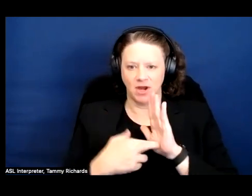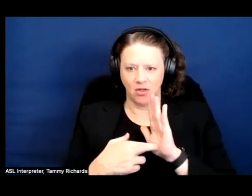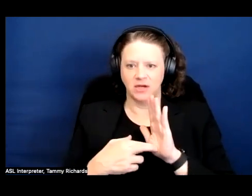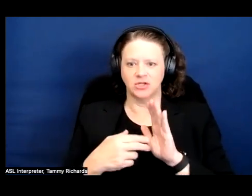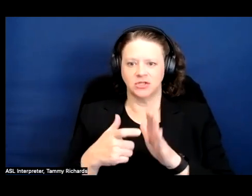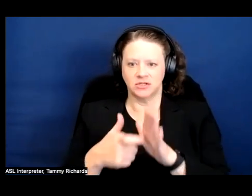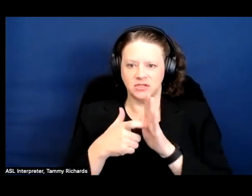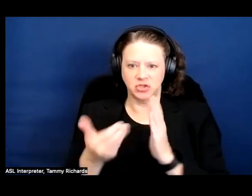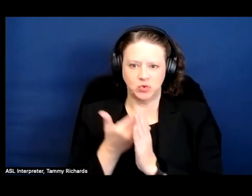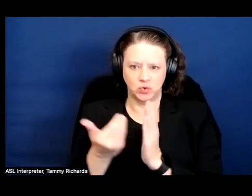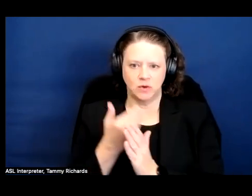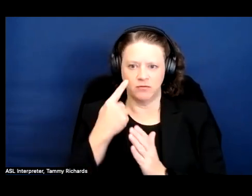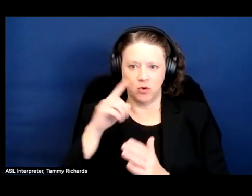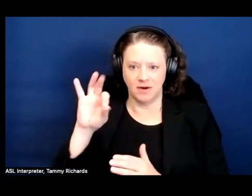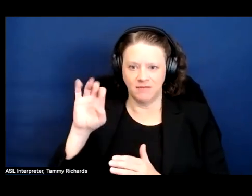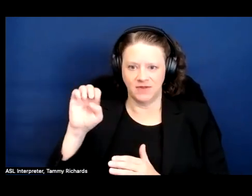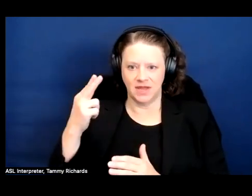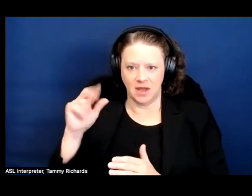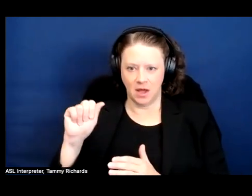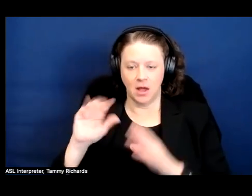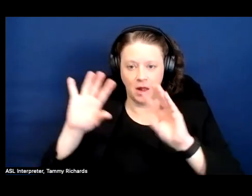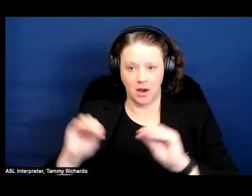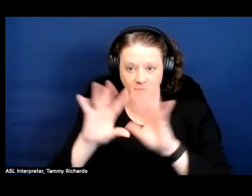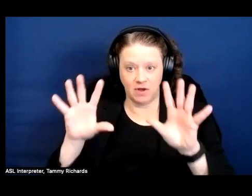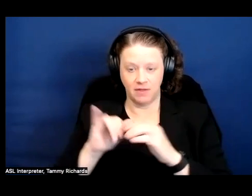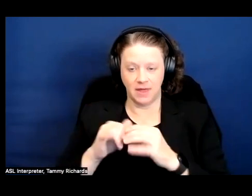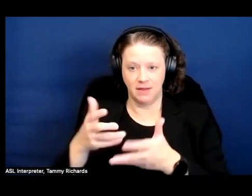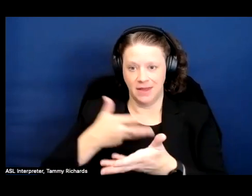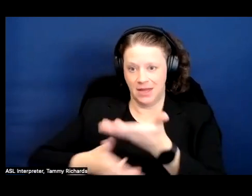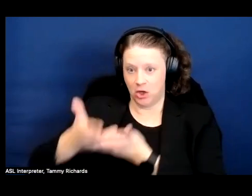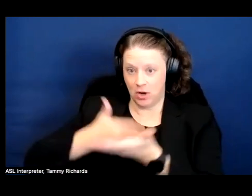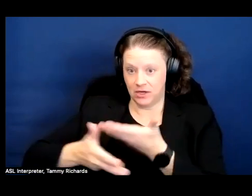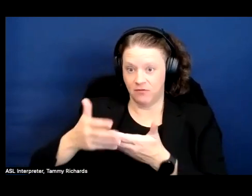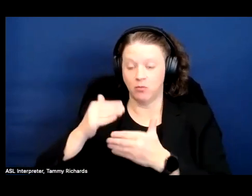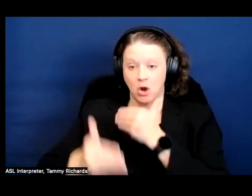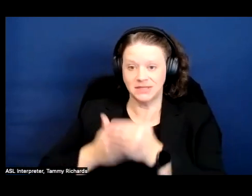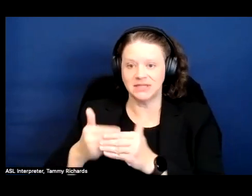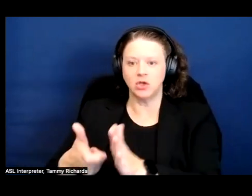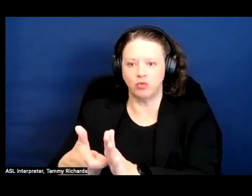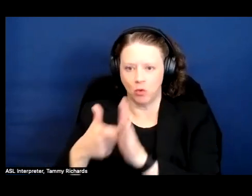or something other than employment income, and housing providers who maybe prefer